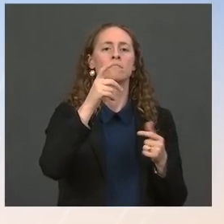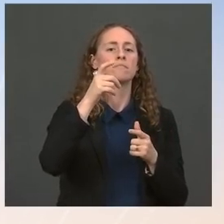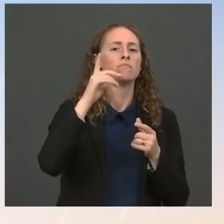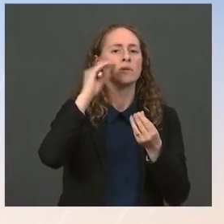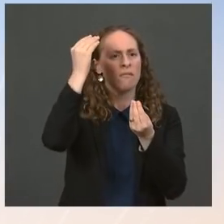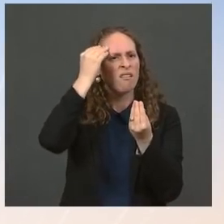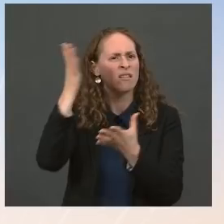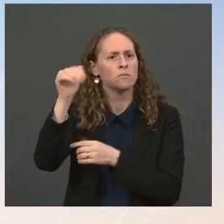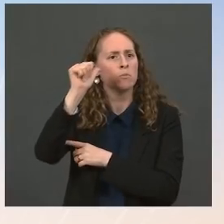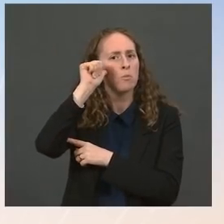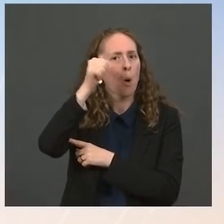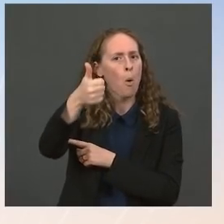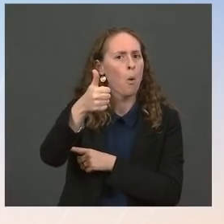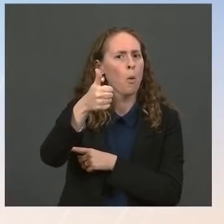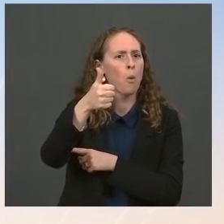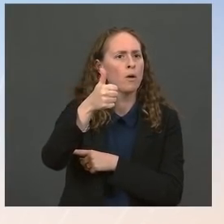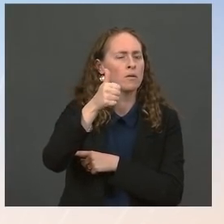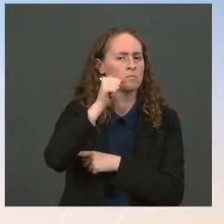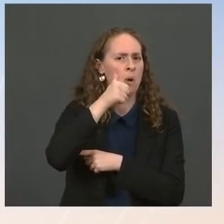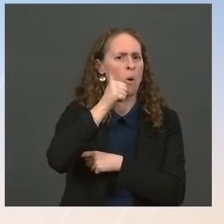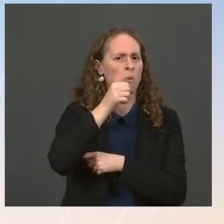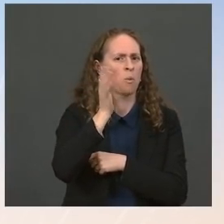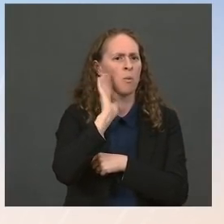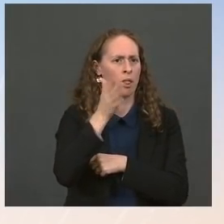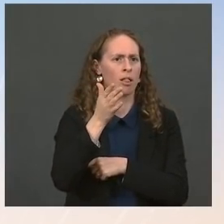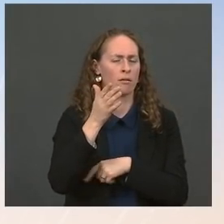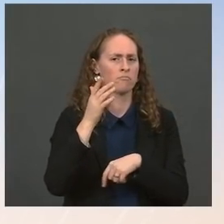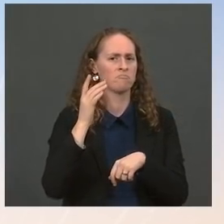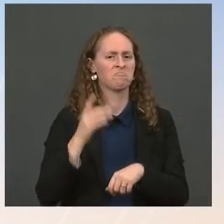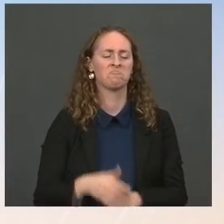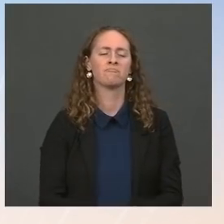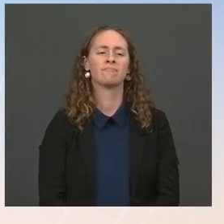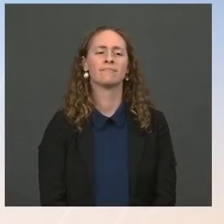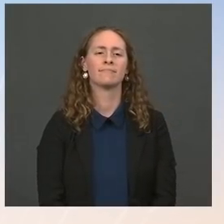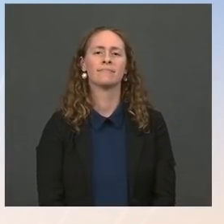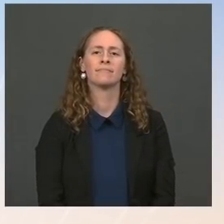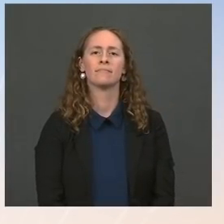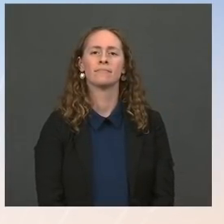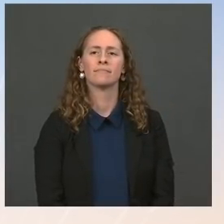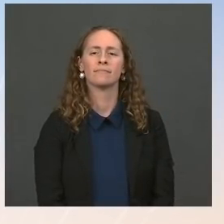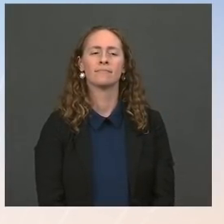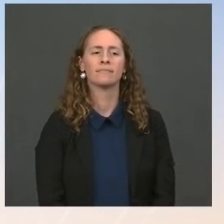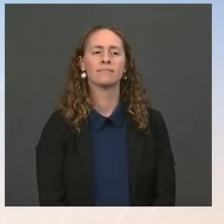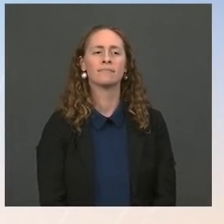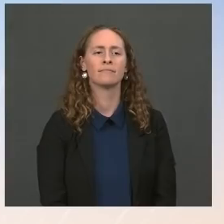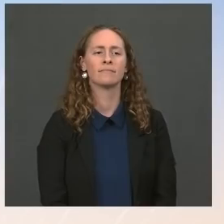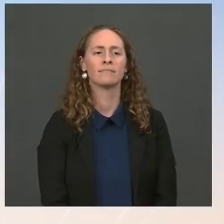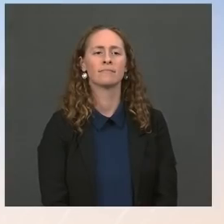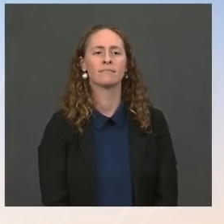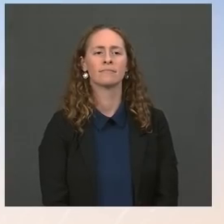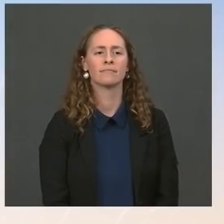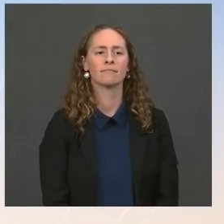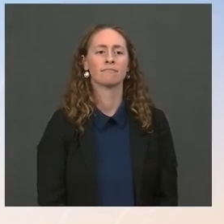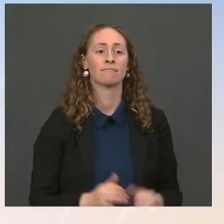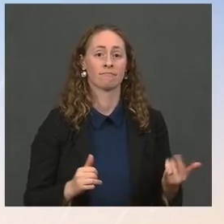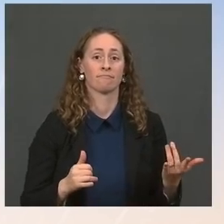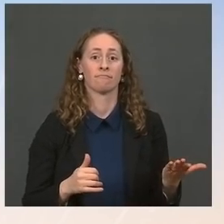and they will meet that -- meet that timeline. These have not been submitted to the White House for edits or feedback, and their release will be followed